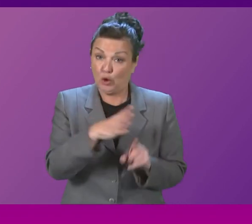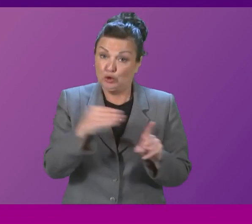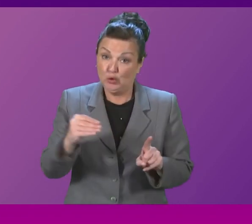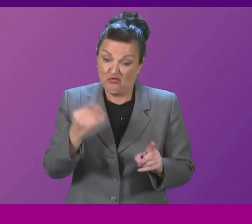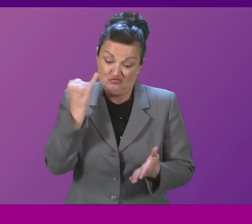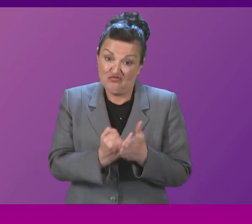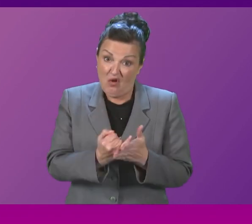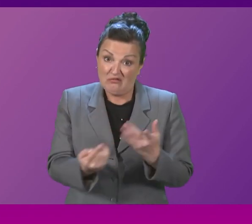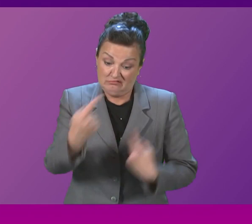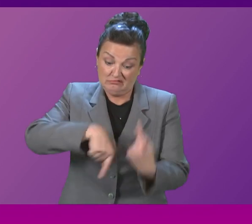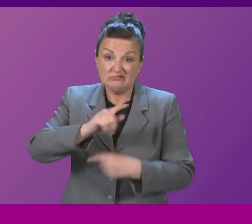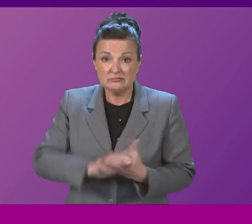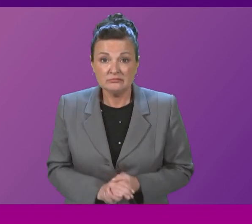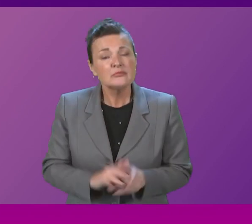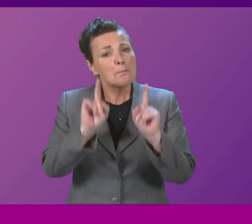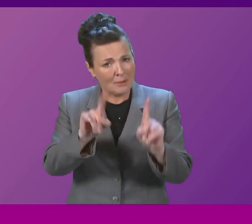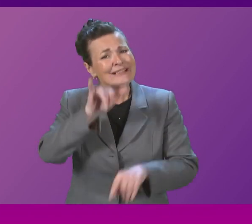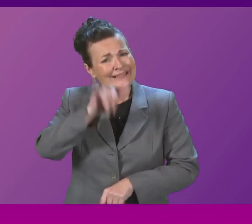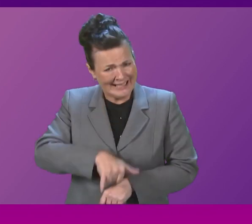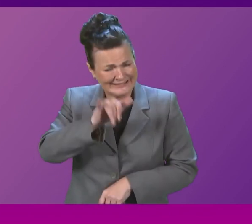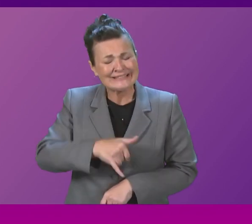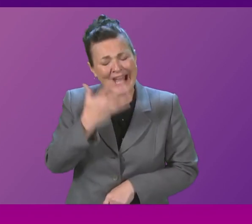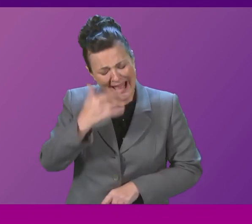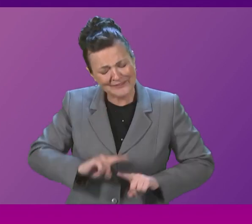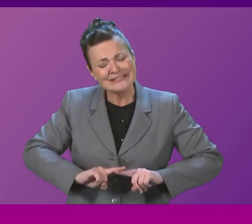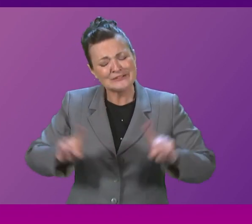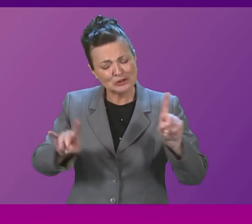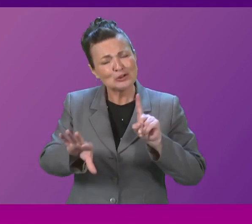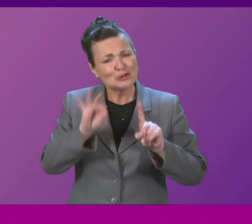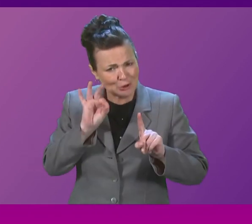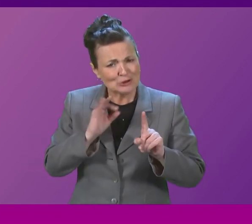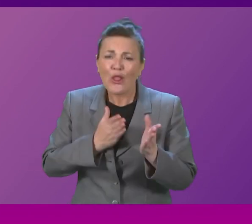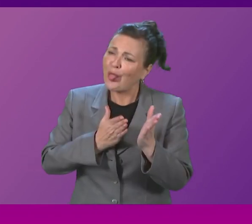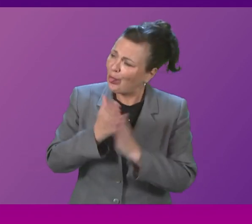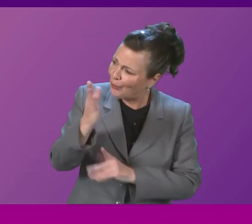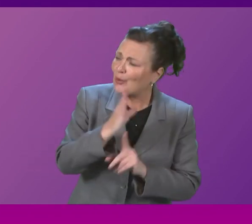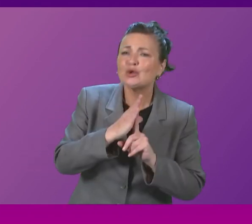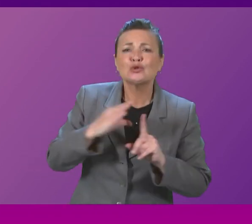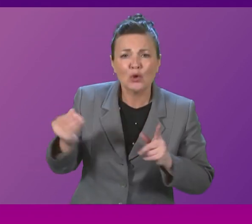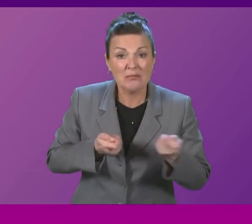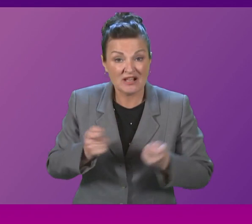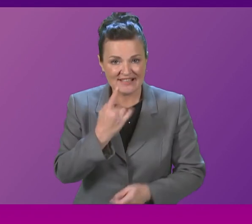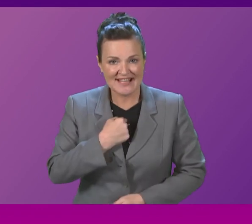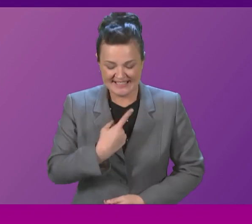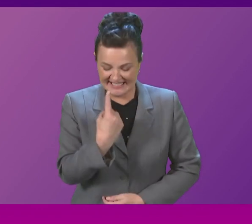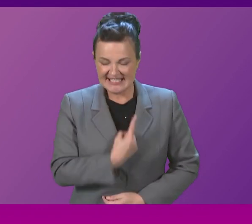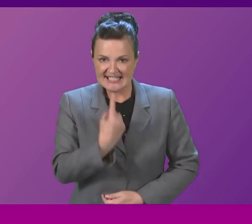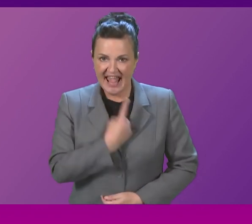Finally, the alternative to Tory mismanagement of our economy is self-management of our economy,